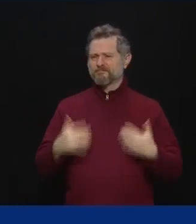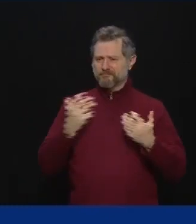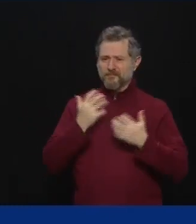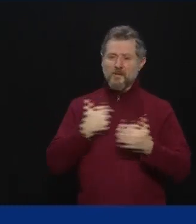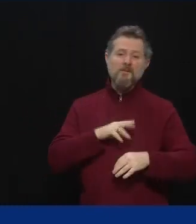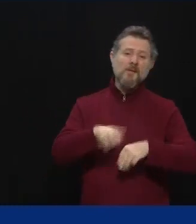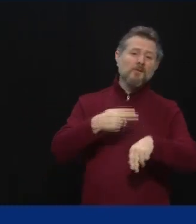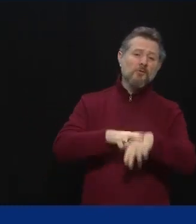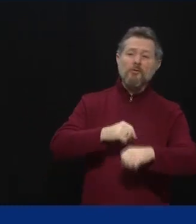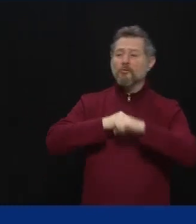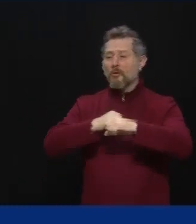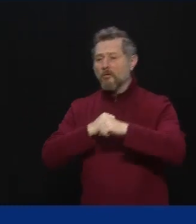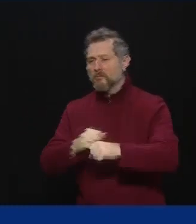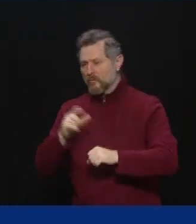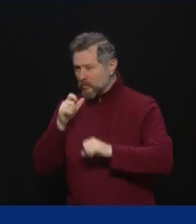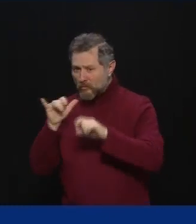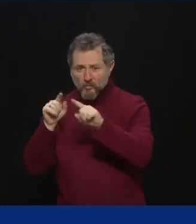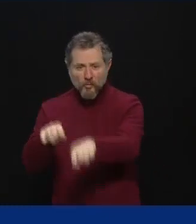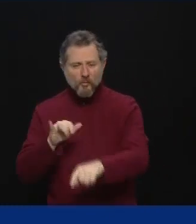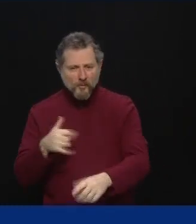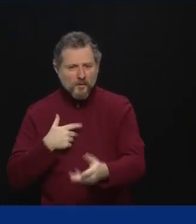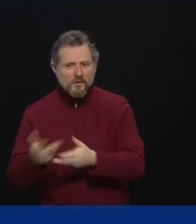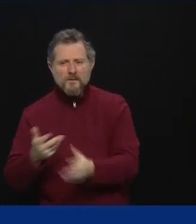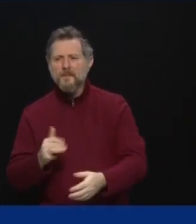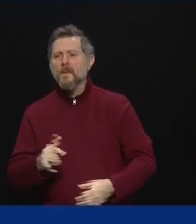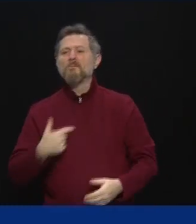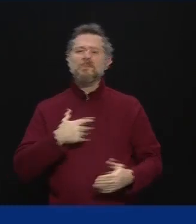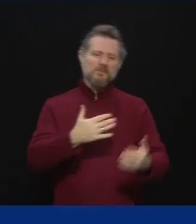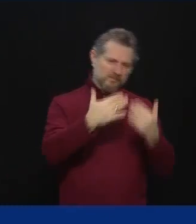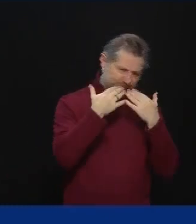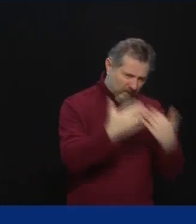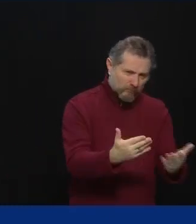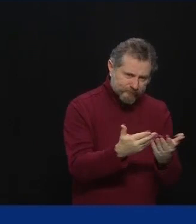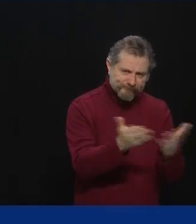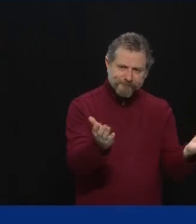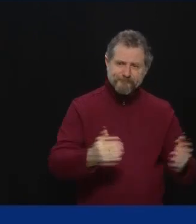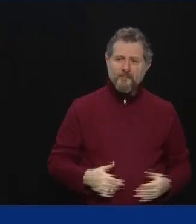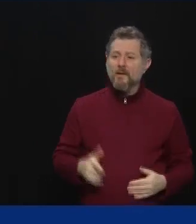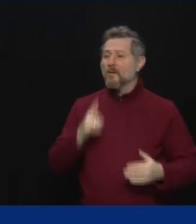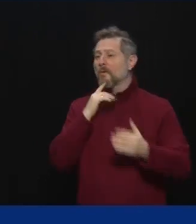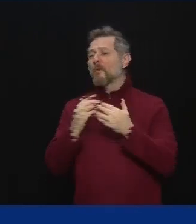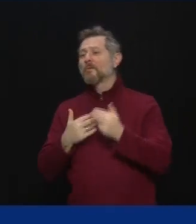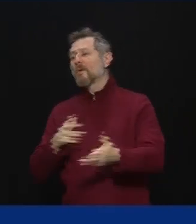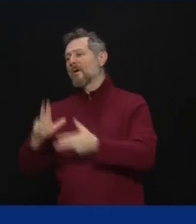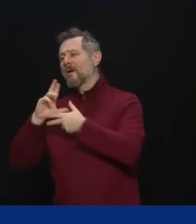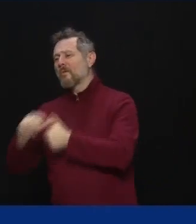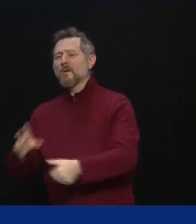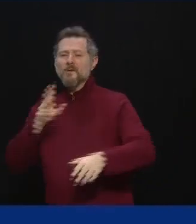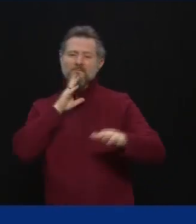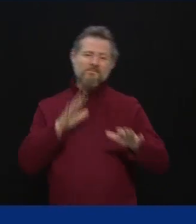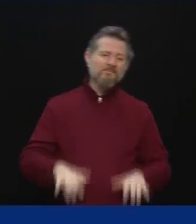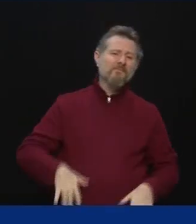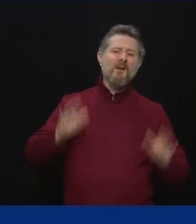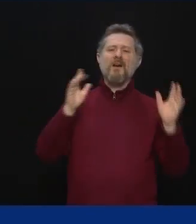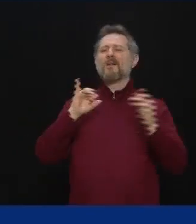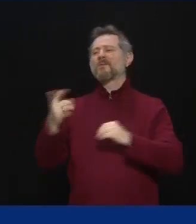NURSING HOMES AND CONGREGANT SO GRATEFUL FOR WHAT YOU DO AND ALSO THE INDIVIDUALS AND THE NATIONAL GUARD WHO SHOW UP.